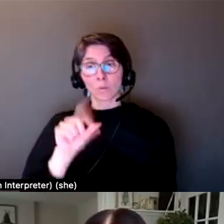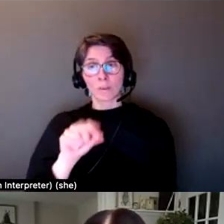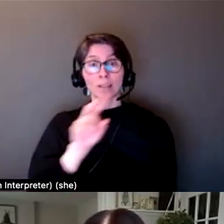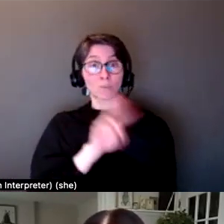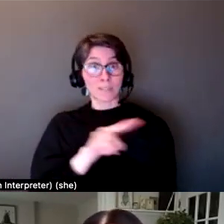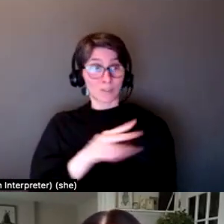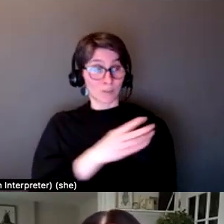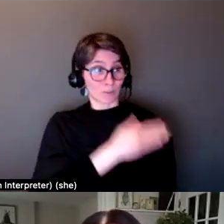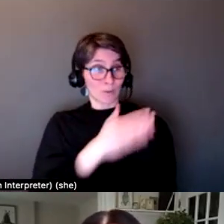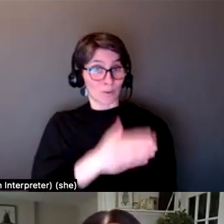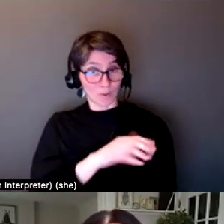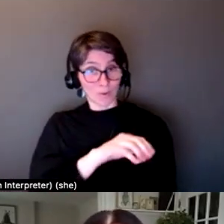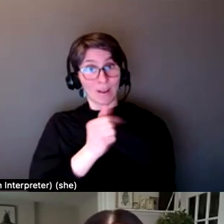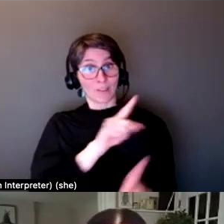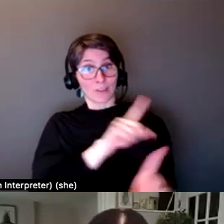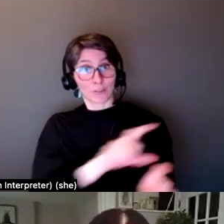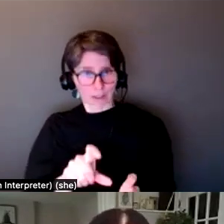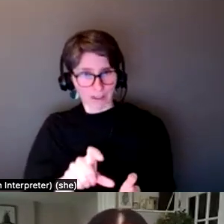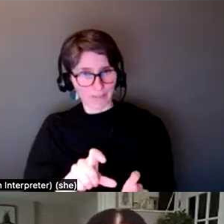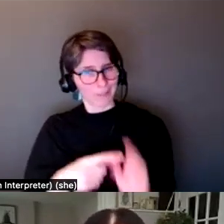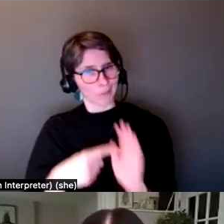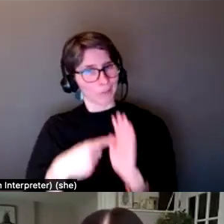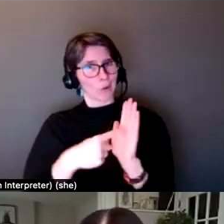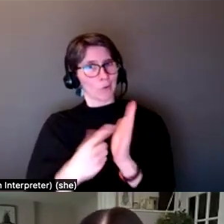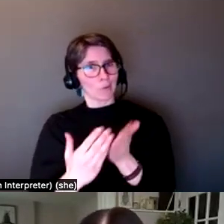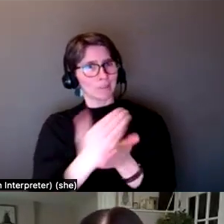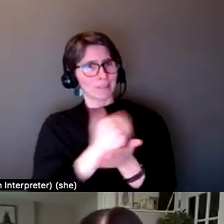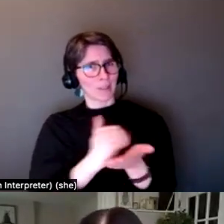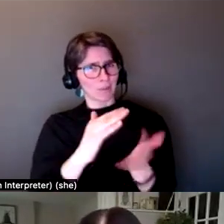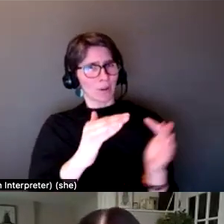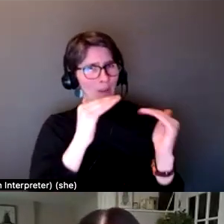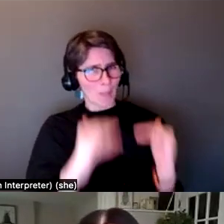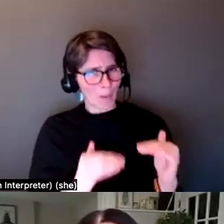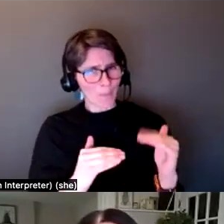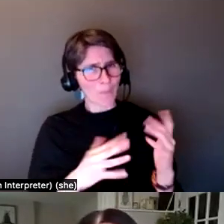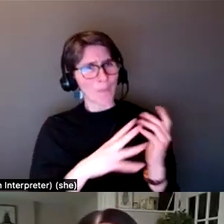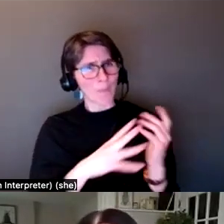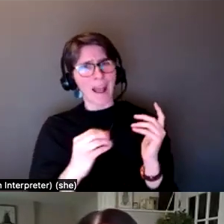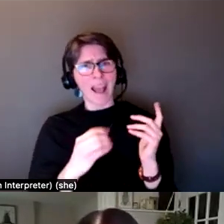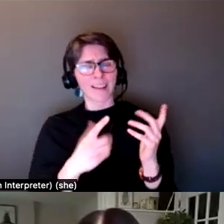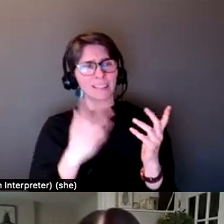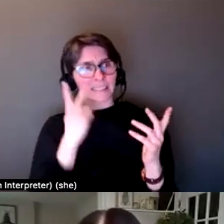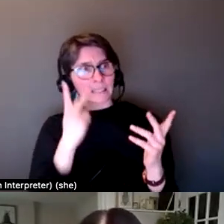data pointed towards low salaries and a lack of pay transparency as being major barriers